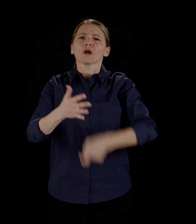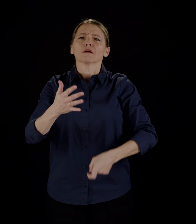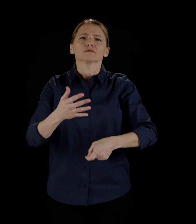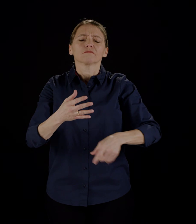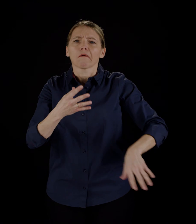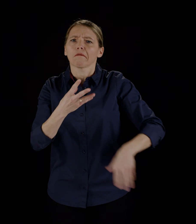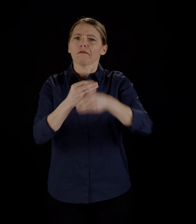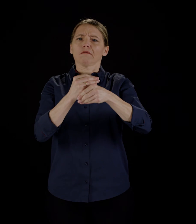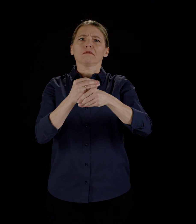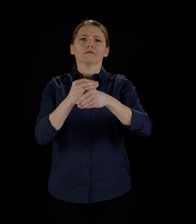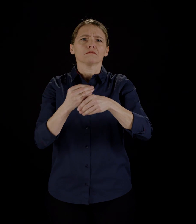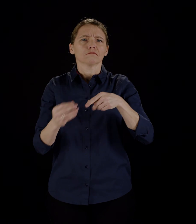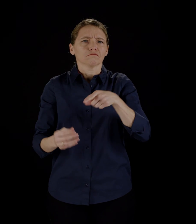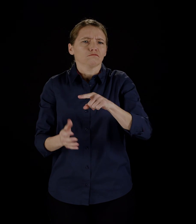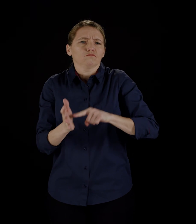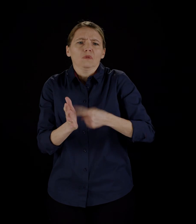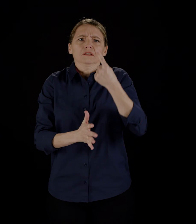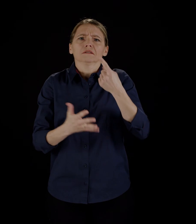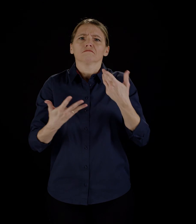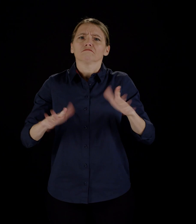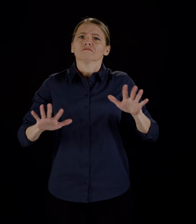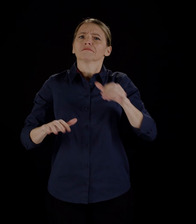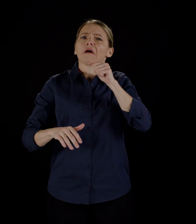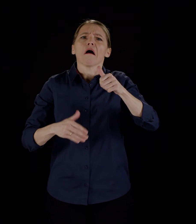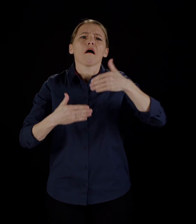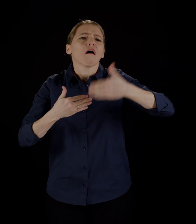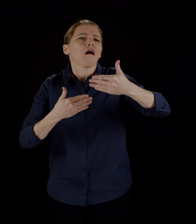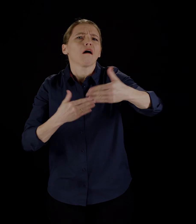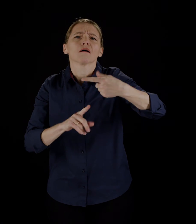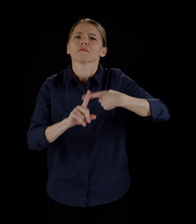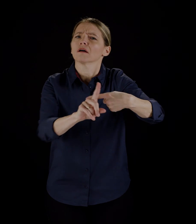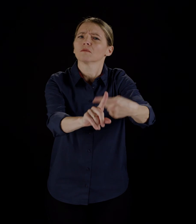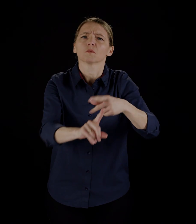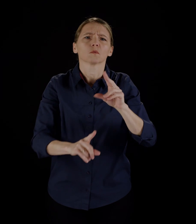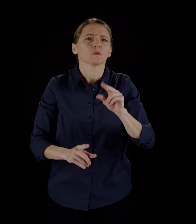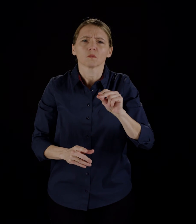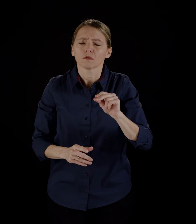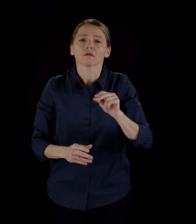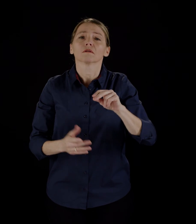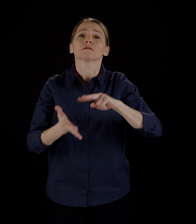This bill will identify monthly recurring charges for the next month, as well as any